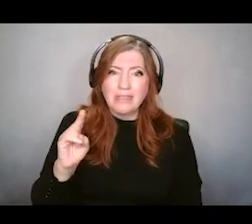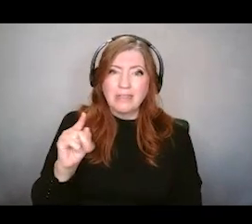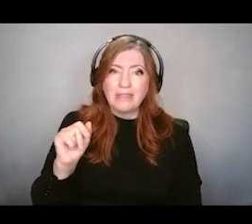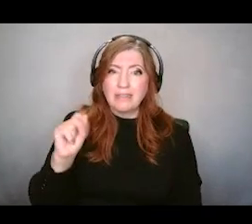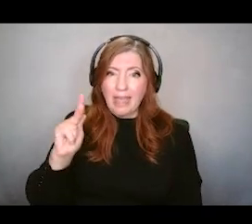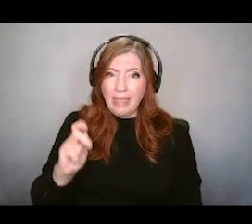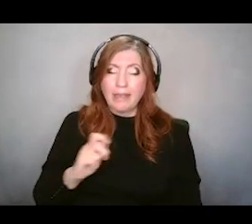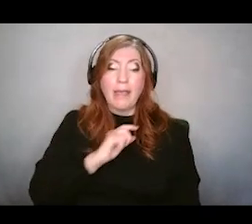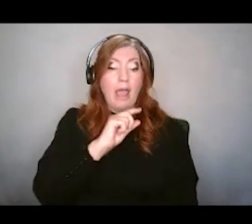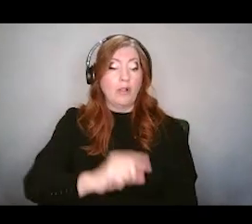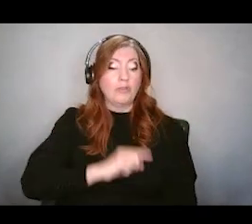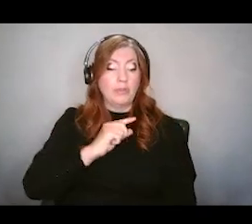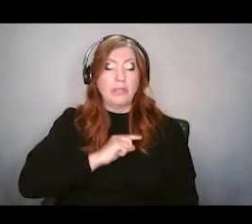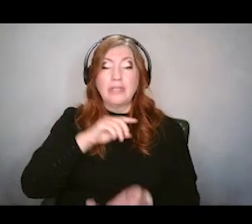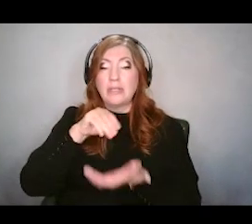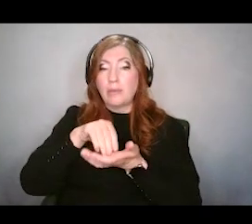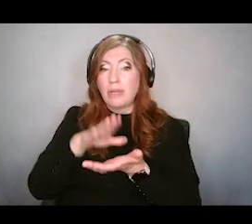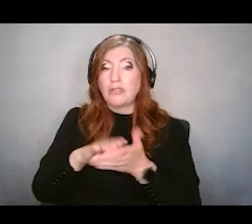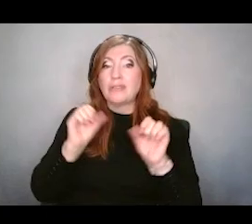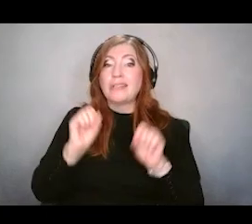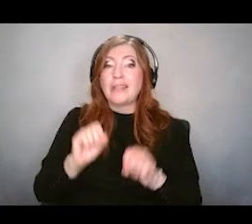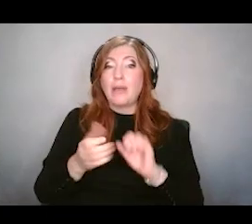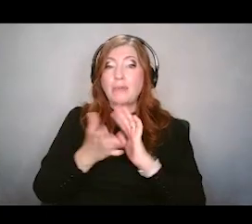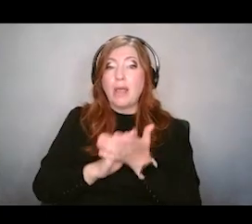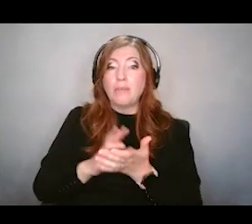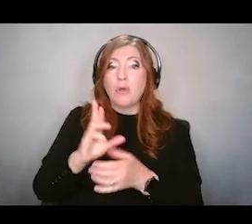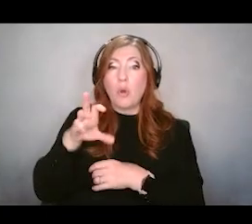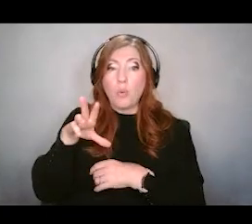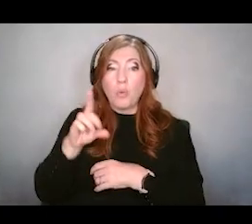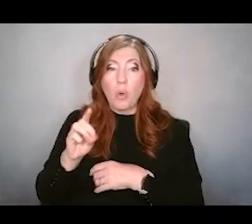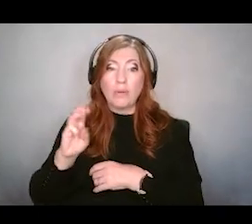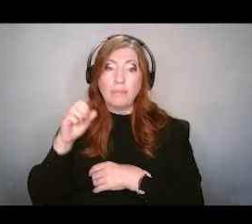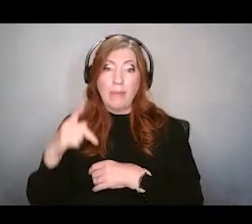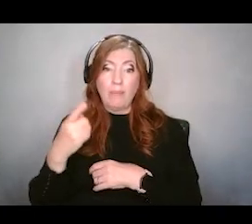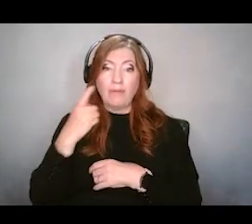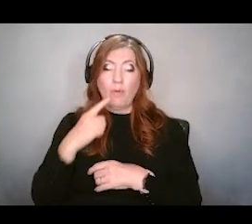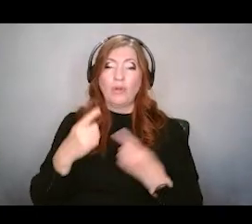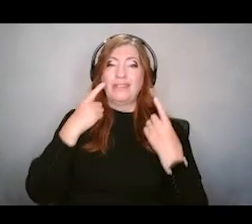can actually become a roadmap for success when you fold it into planning and service